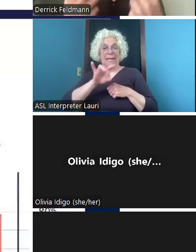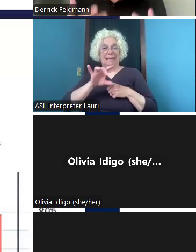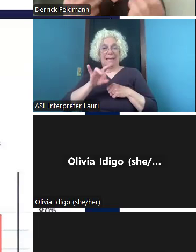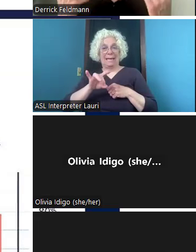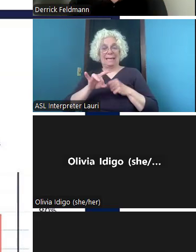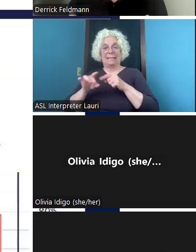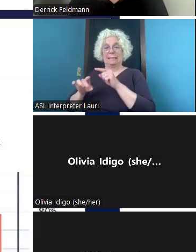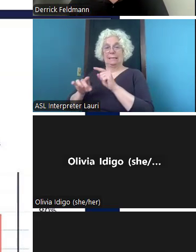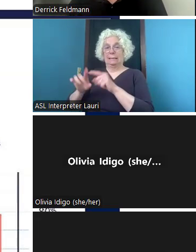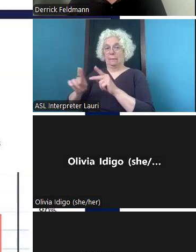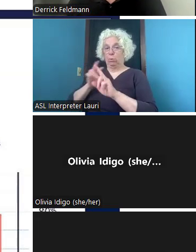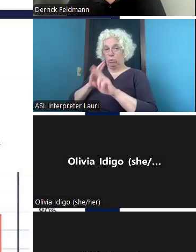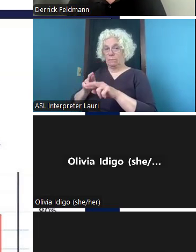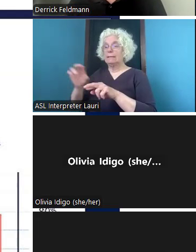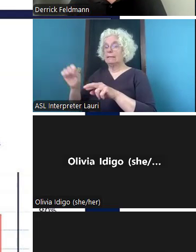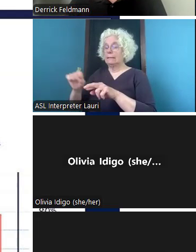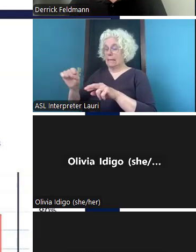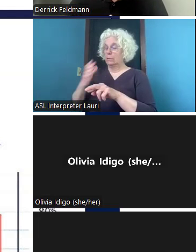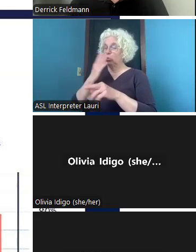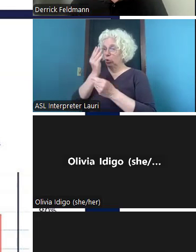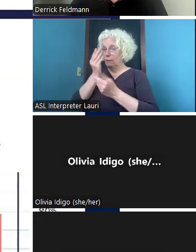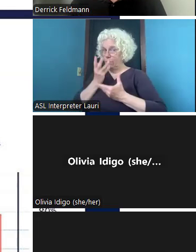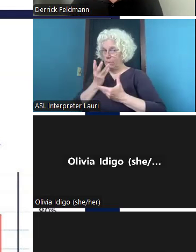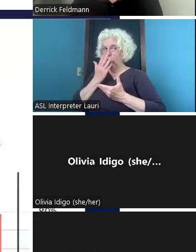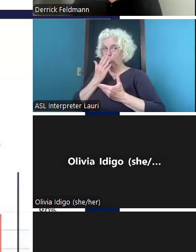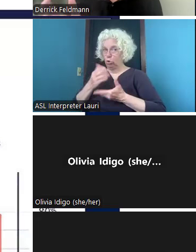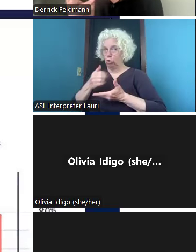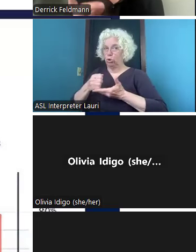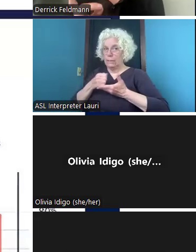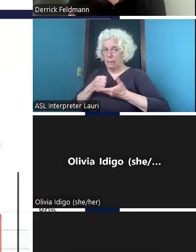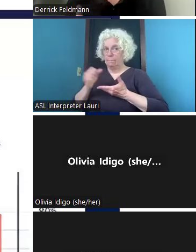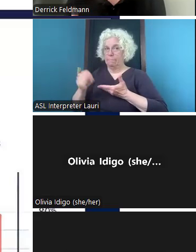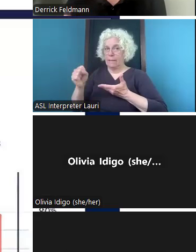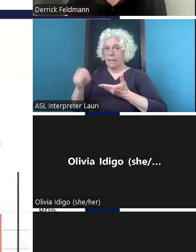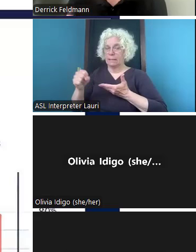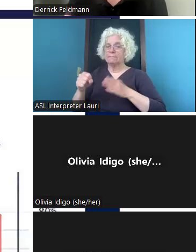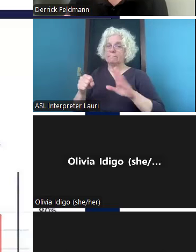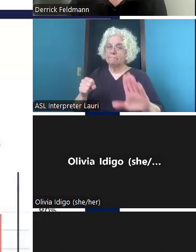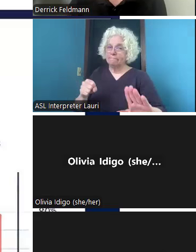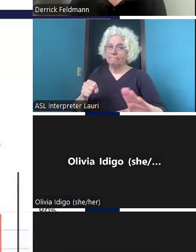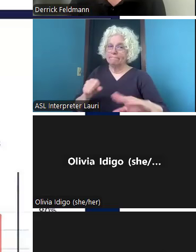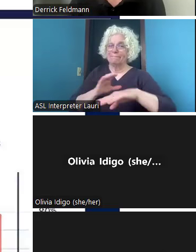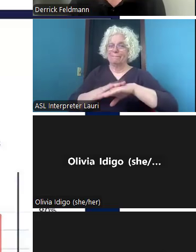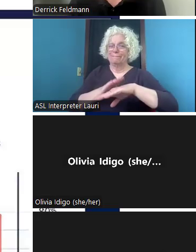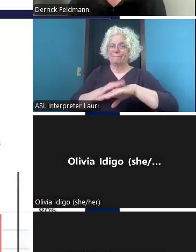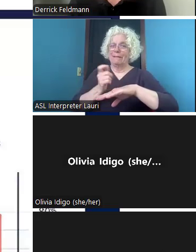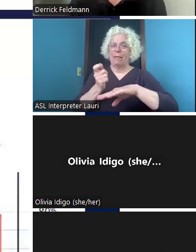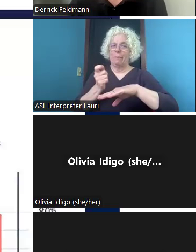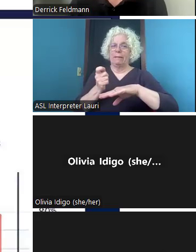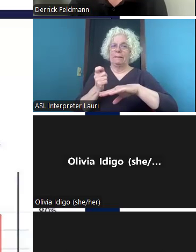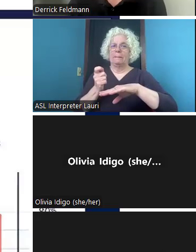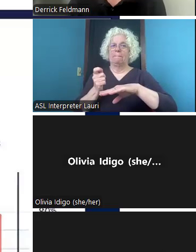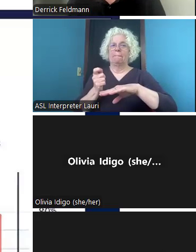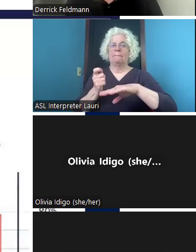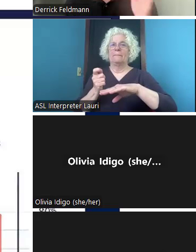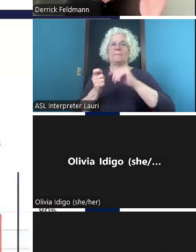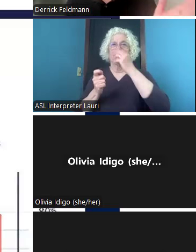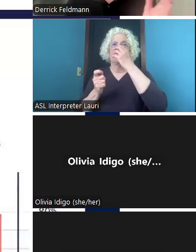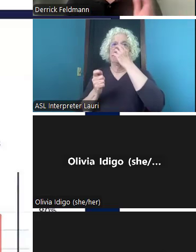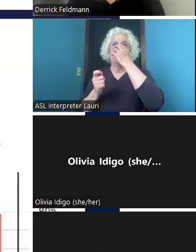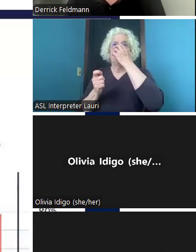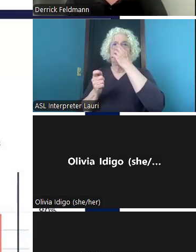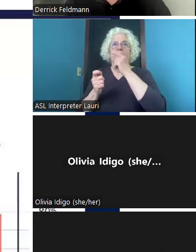was very, very informative for them and really helpful. Now a word of caution--and this population comes back up here as well,